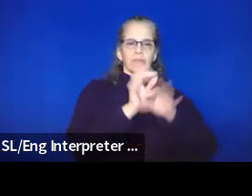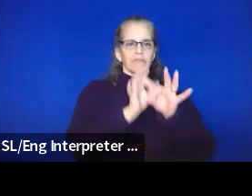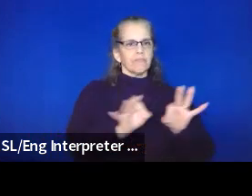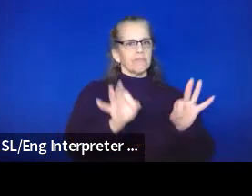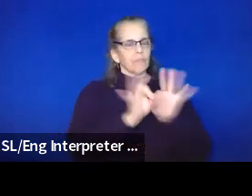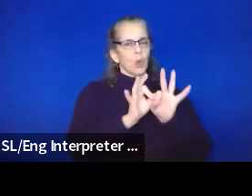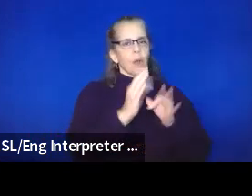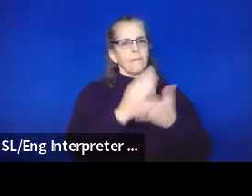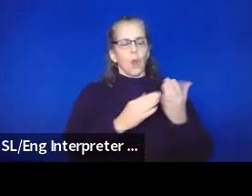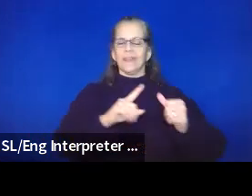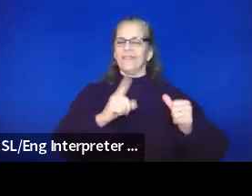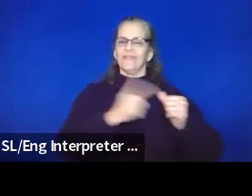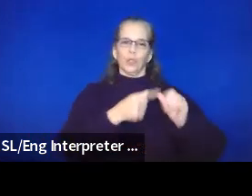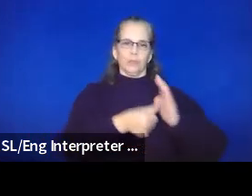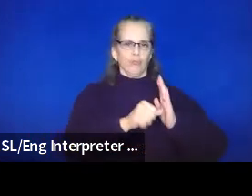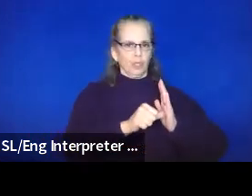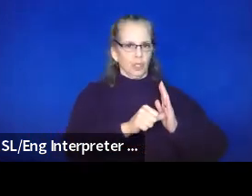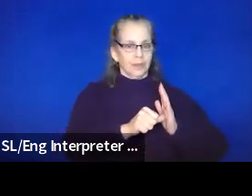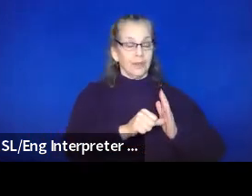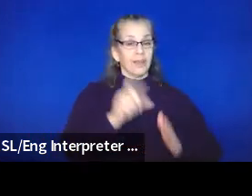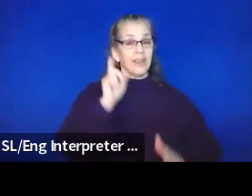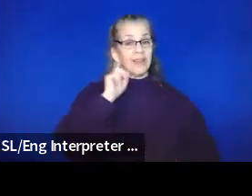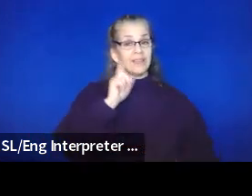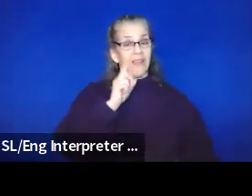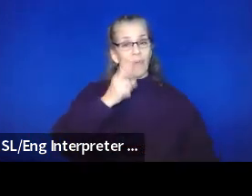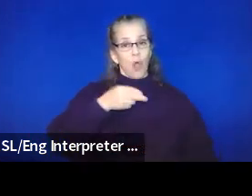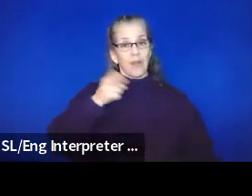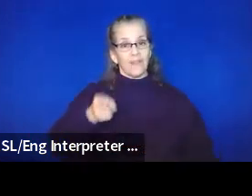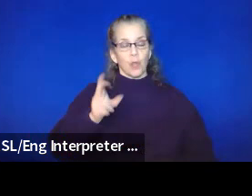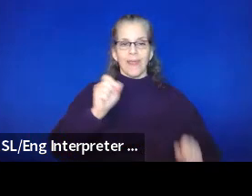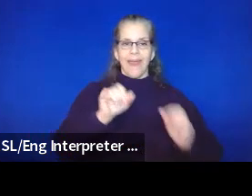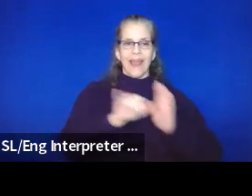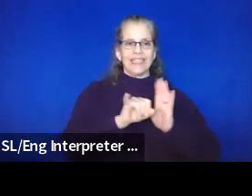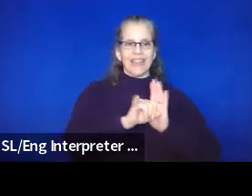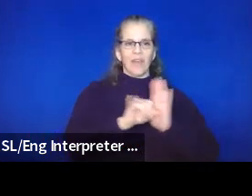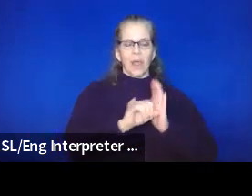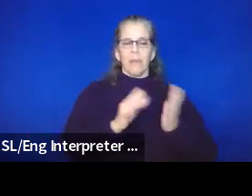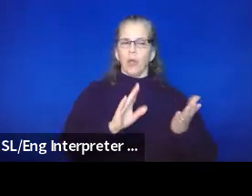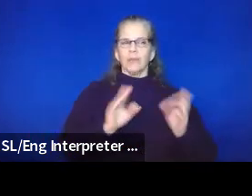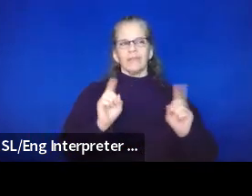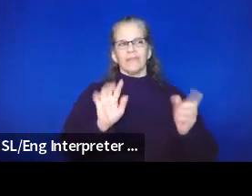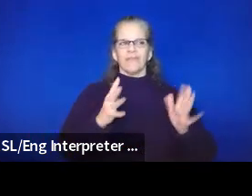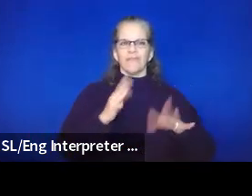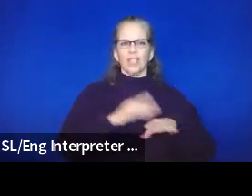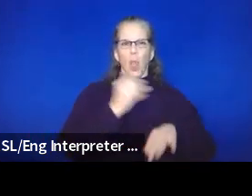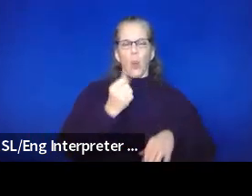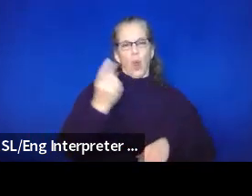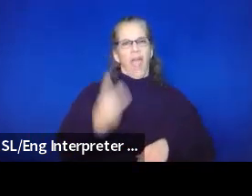on people. And Deaf and hard of hearing people can identify these cues at about half the rate of typically hearing people.